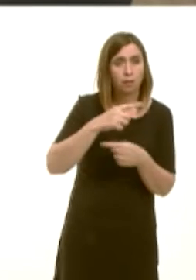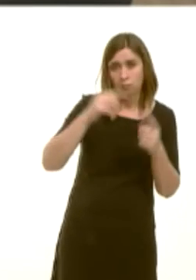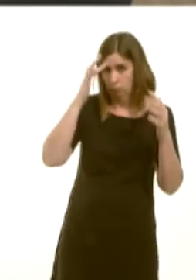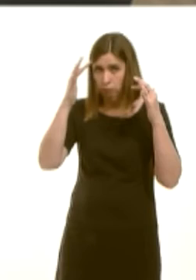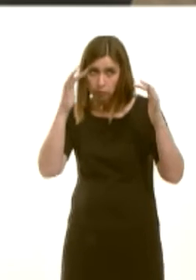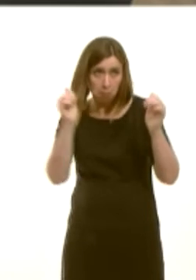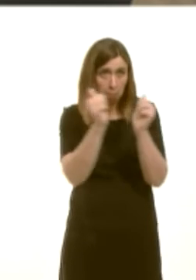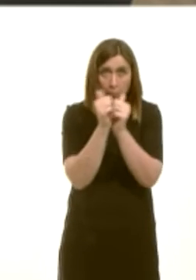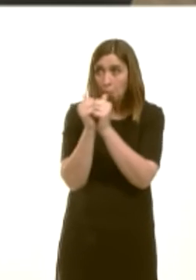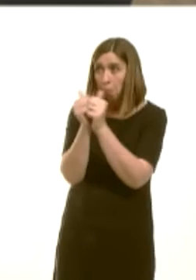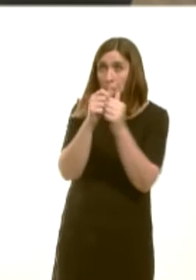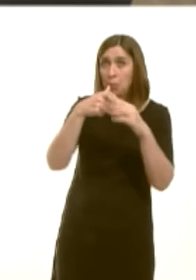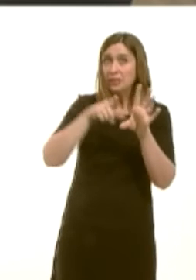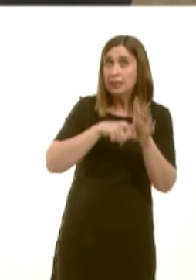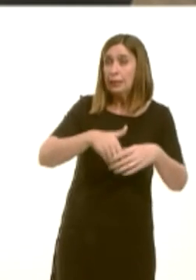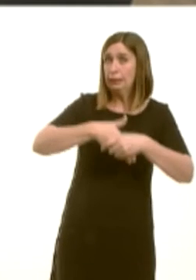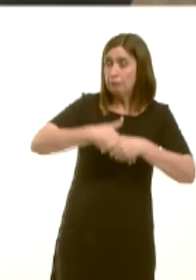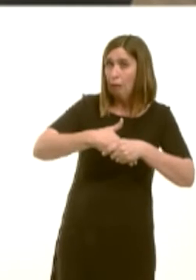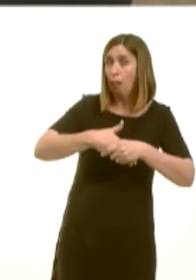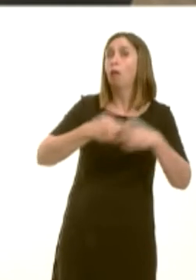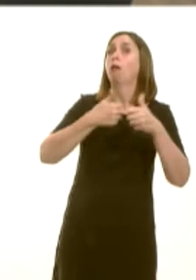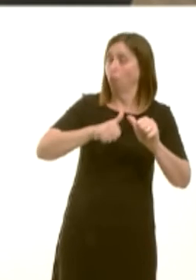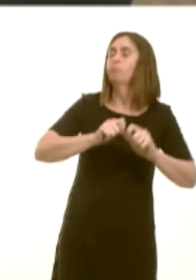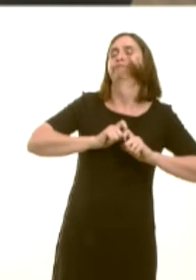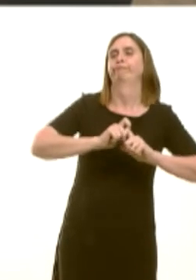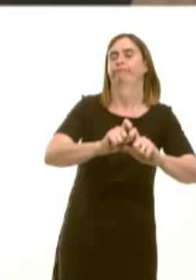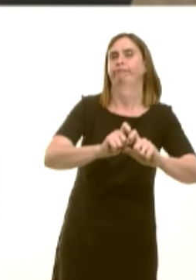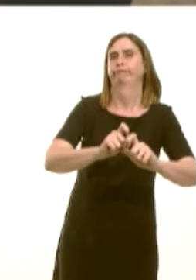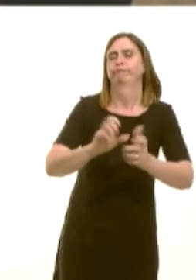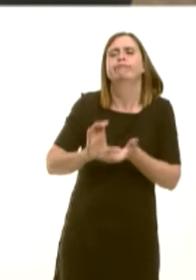with the city deal. We donít know yet how much money would be on the table for Cardiff